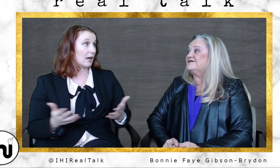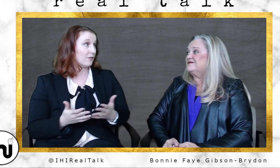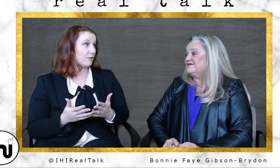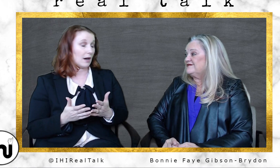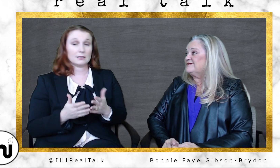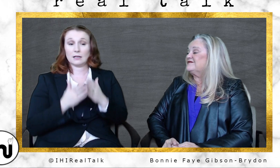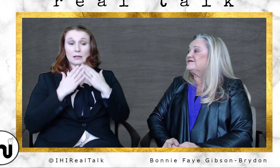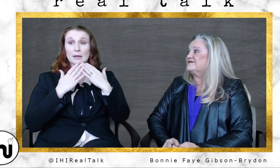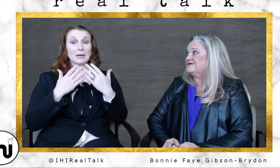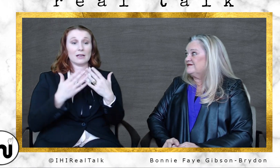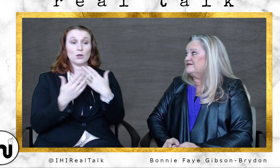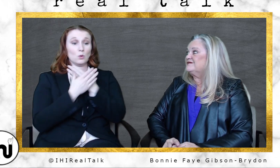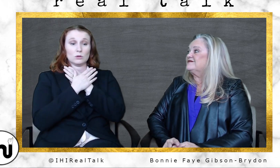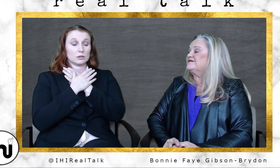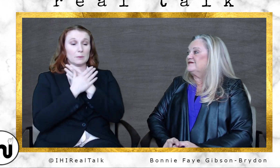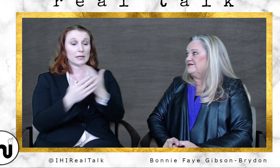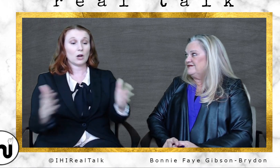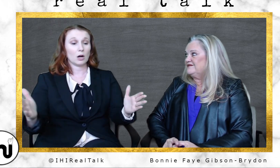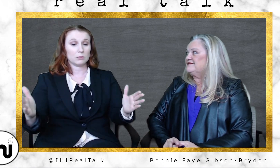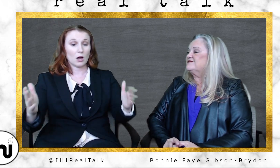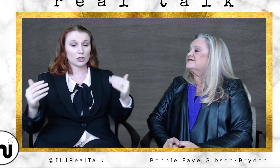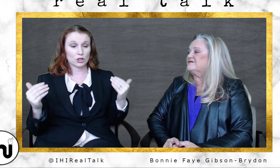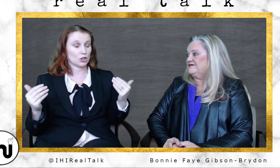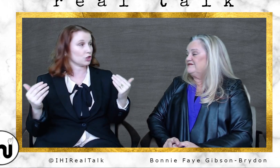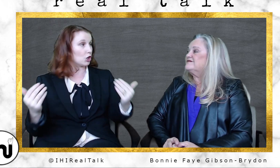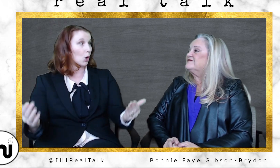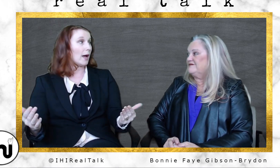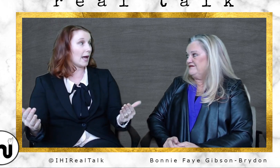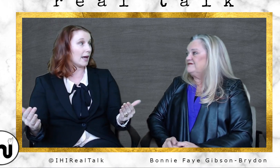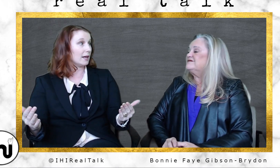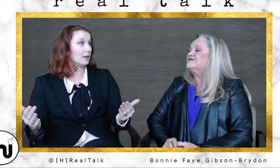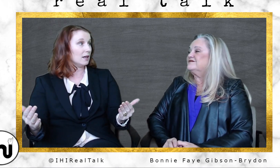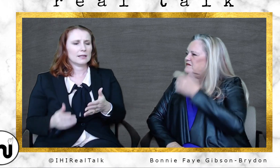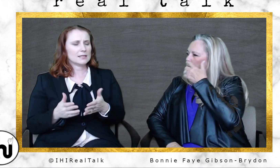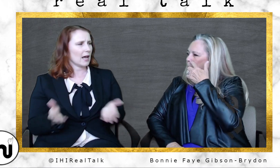I said, "Let me give you complete carte blanche to just go ahead. Let's have it